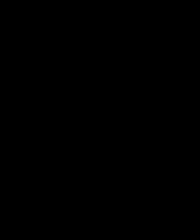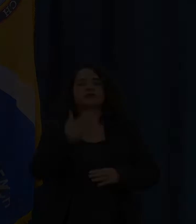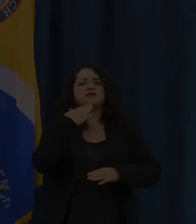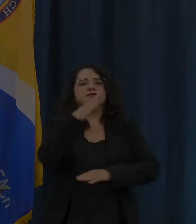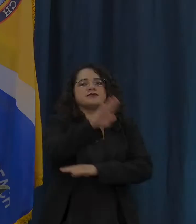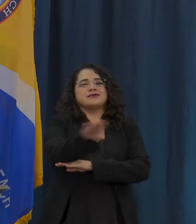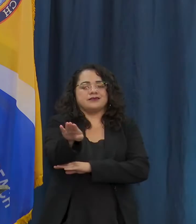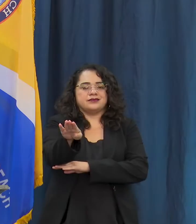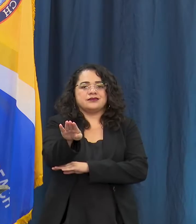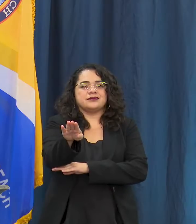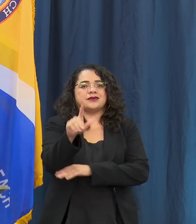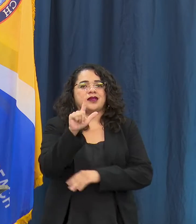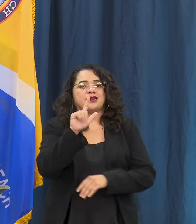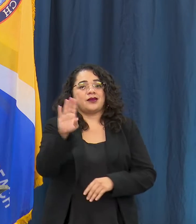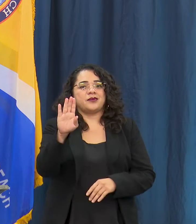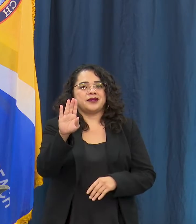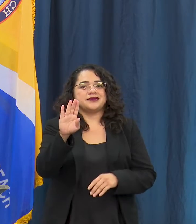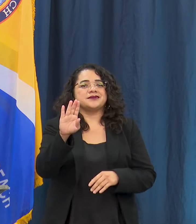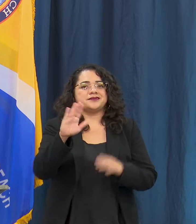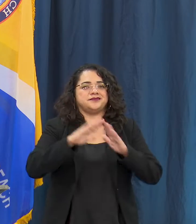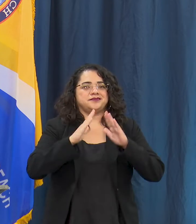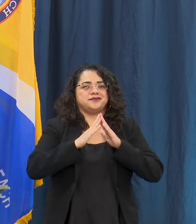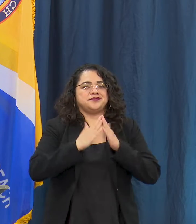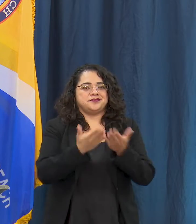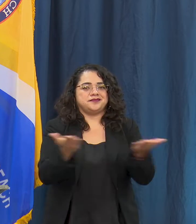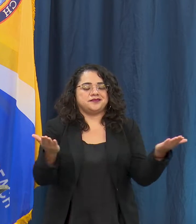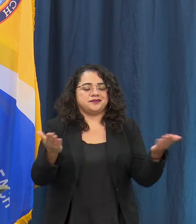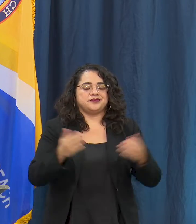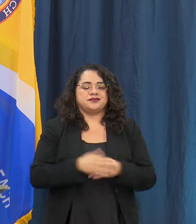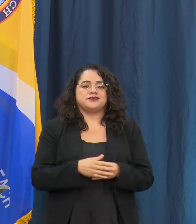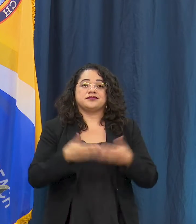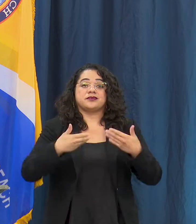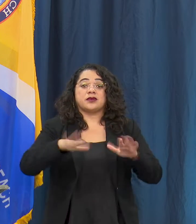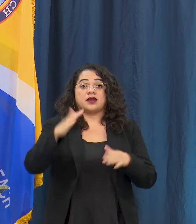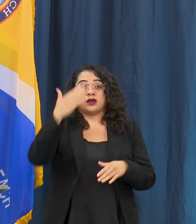I want to begin tonight just by letting everyone know that we certainly a